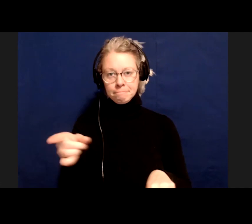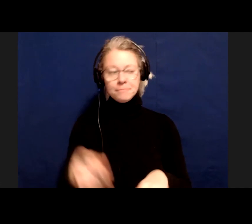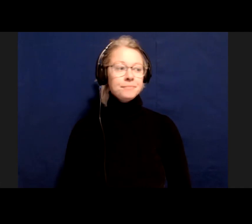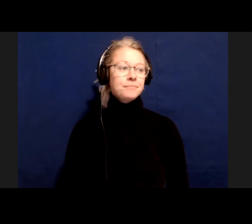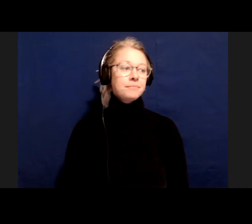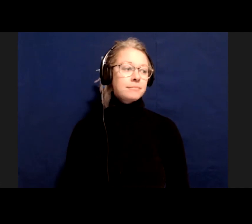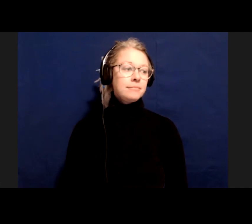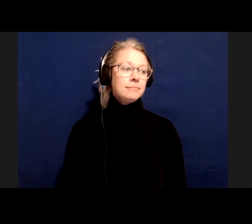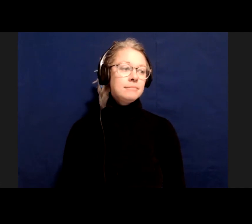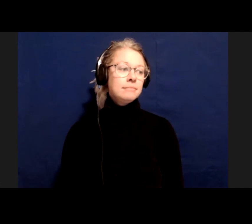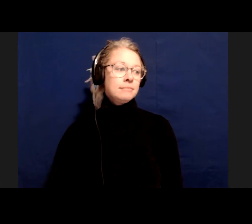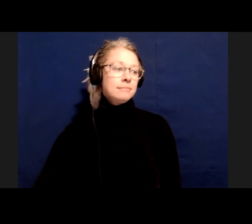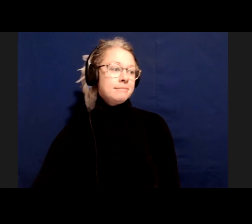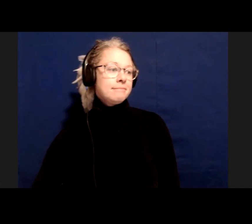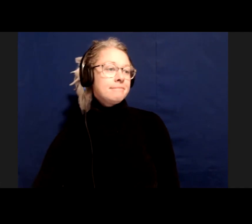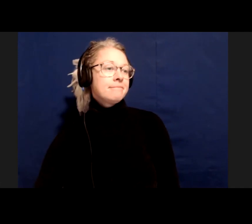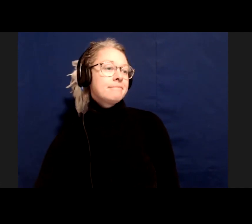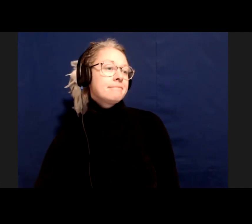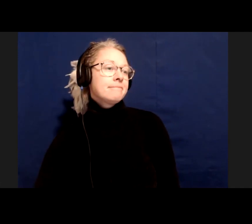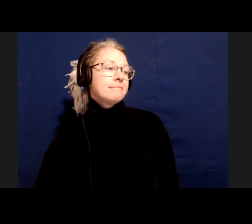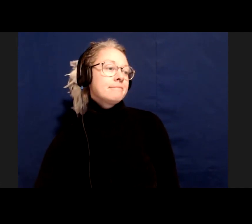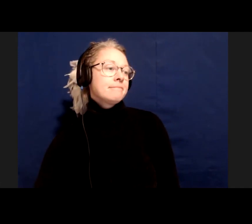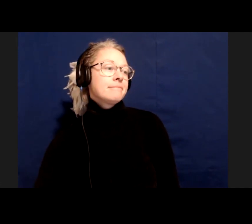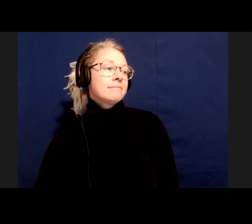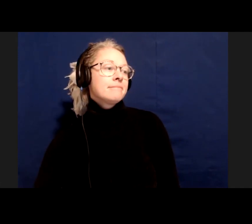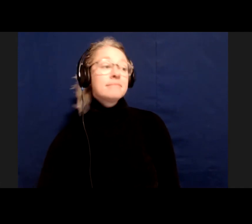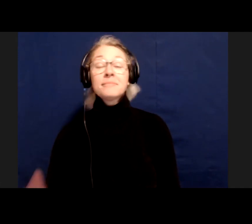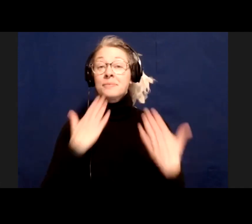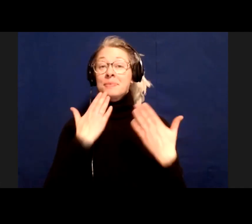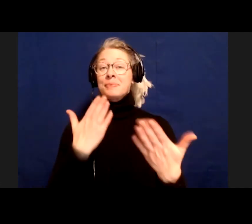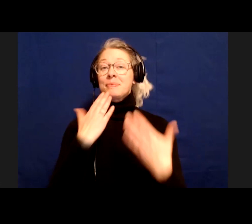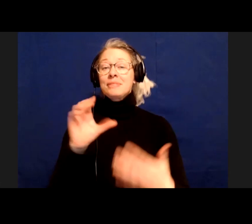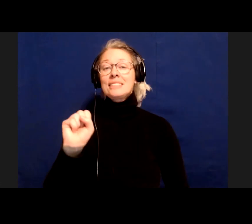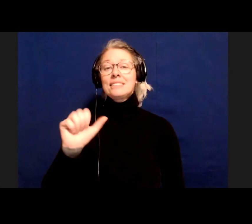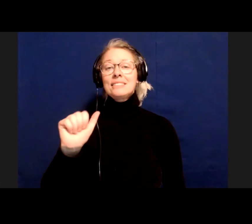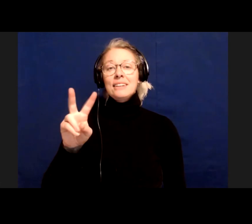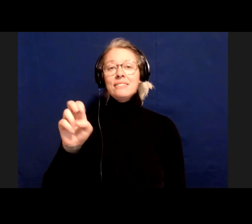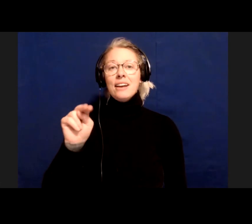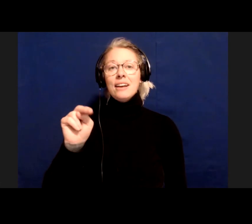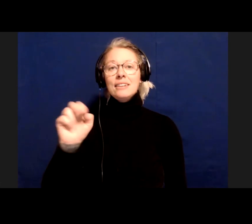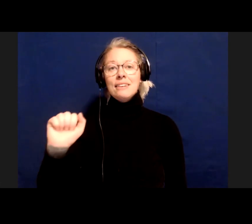Many thanks to Savanna Harvey, who is our digital operator today. If you see that box